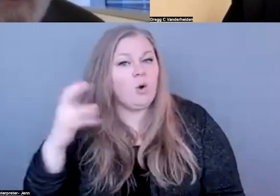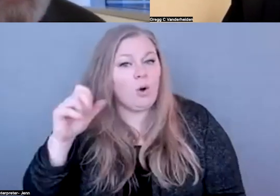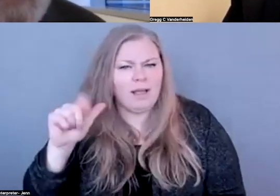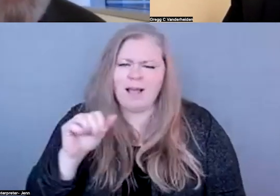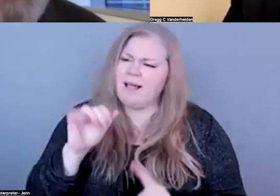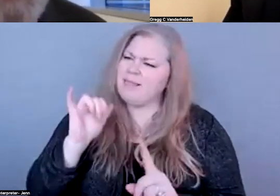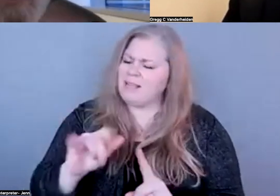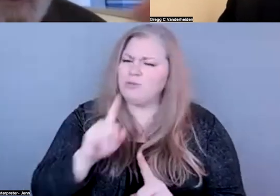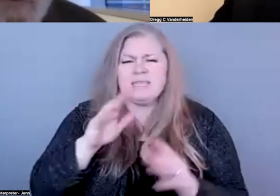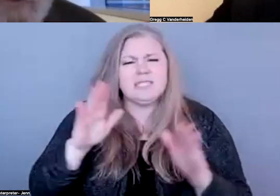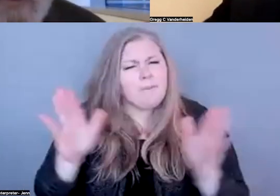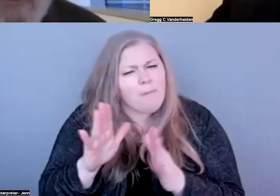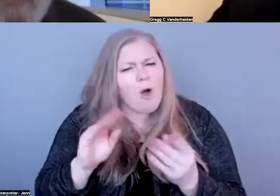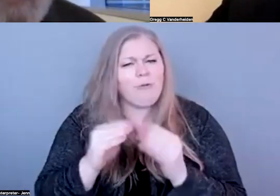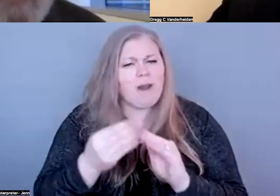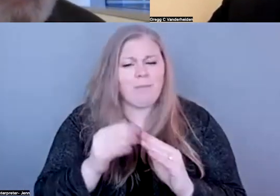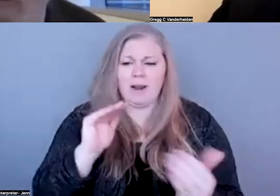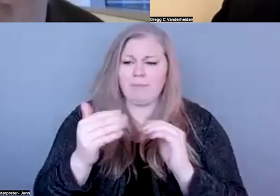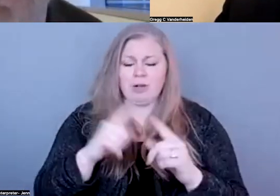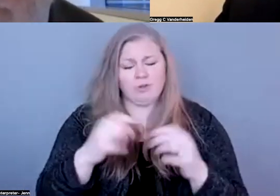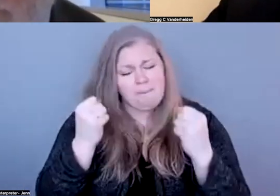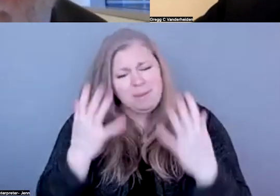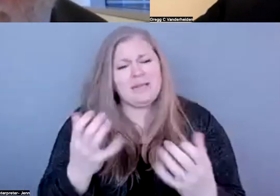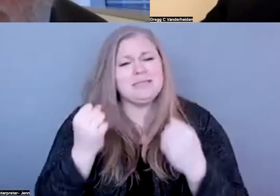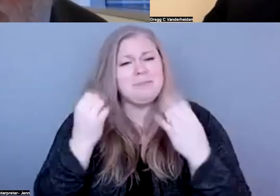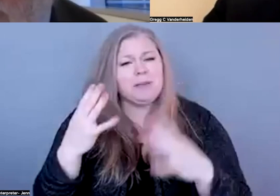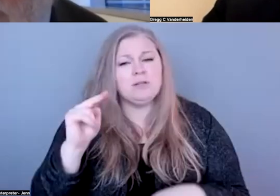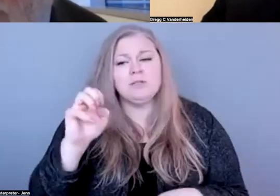number relative to the billions of neurons that we know are part of the brain. And so